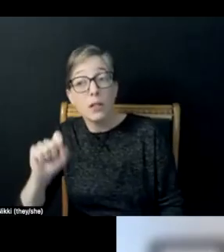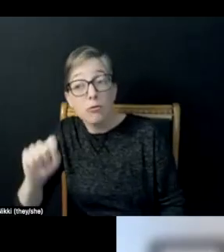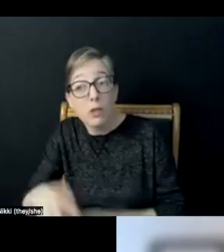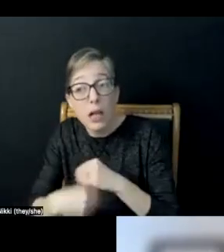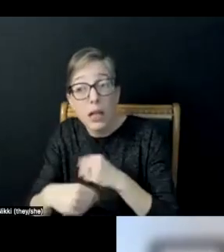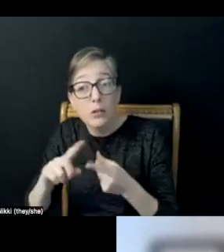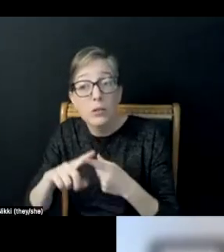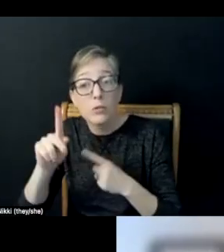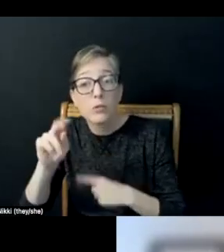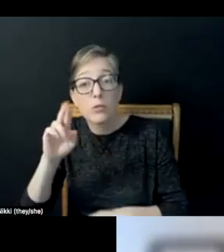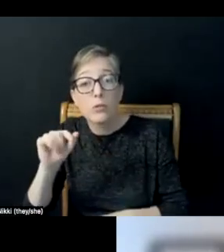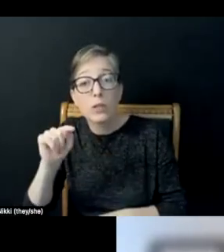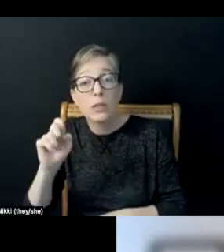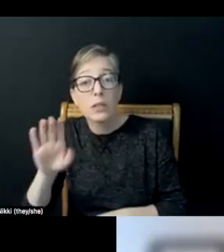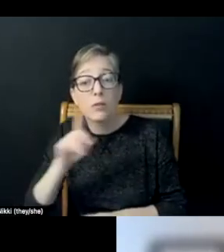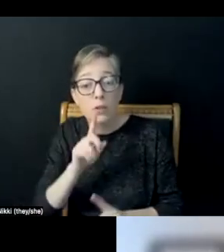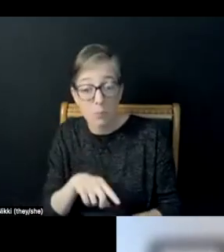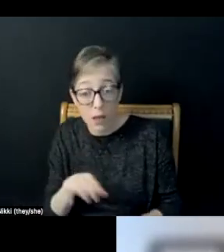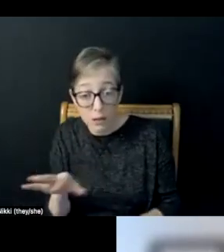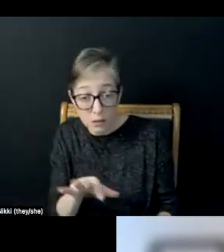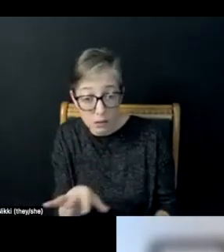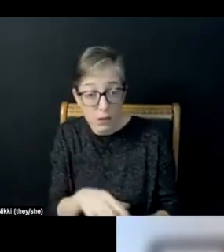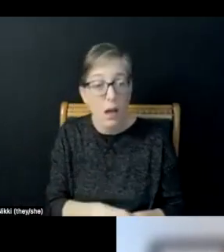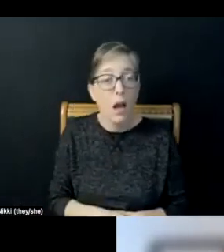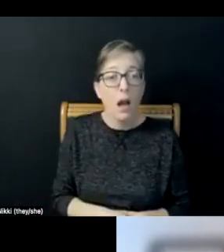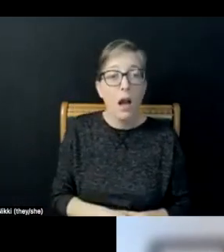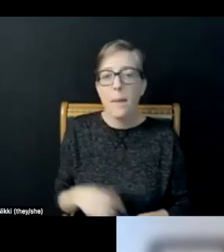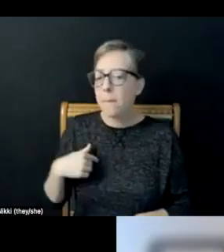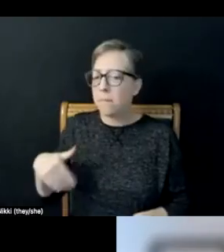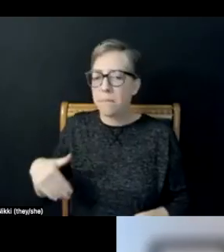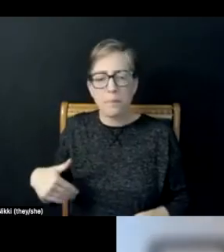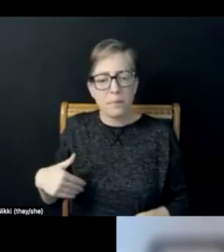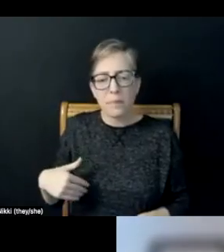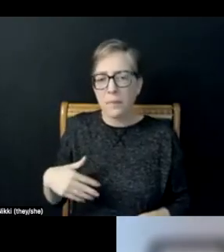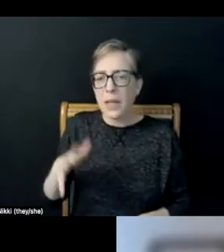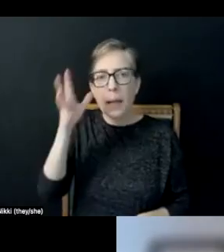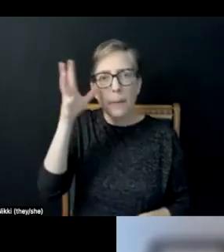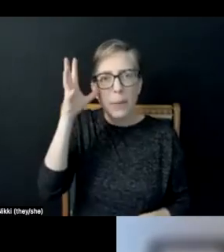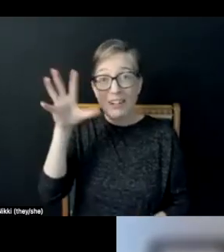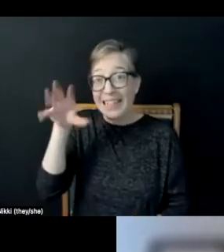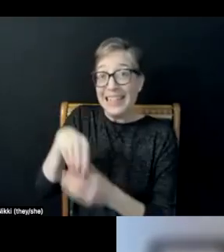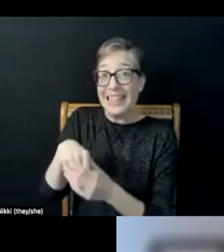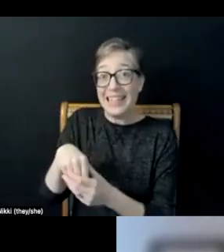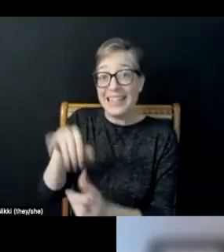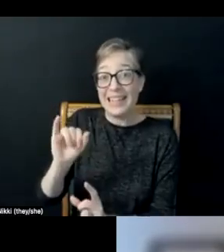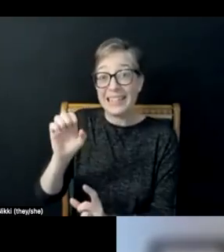Yeah. I see. Just some of the chat. I haven't been a parent in the ICU, but I have been a patient in the hospital and in the ICU.